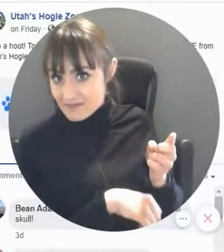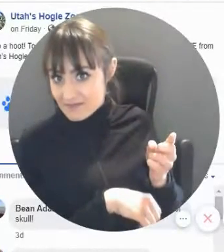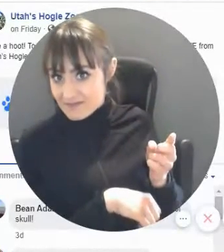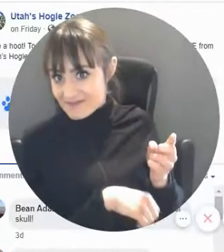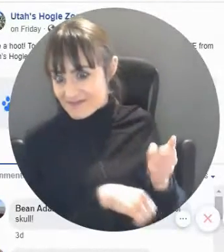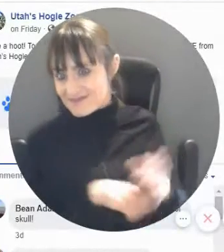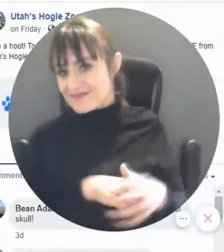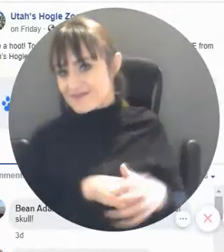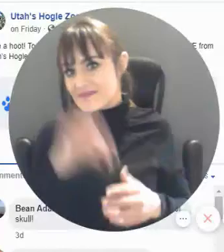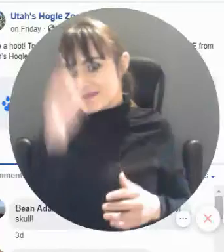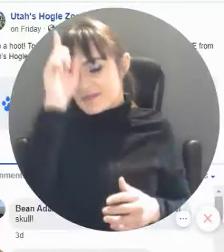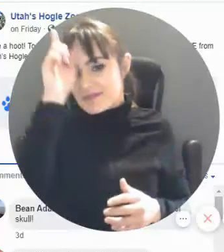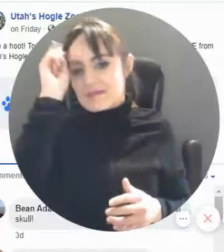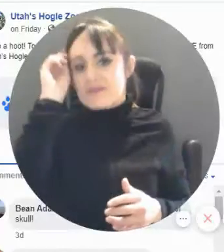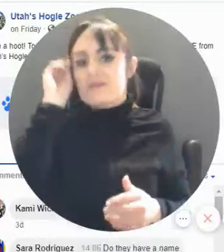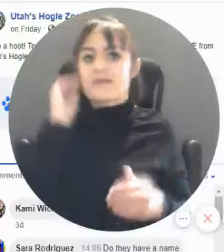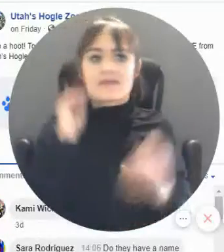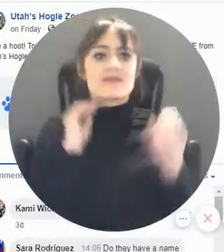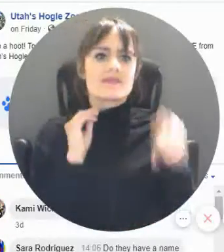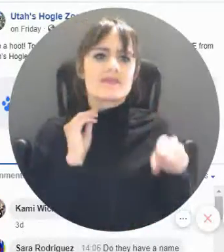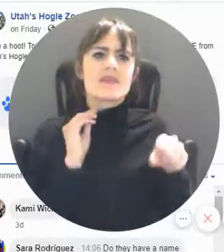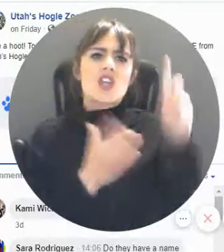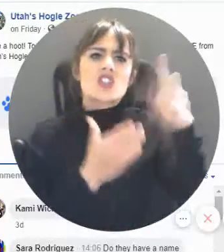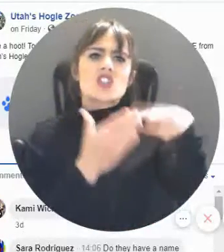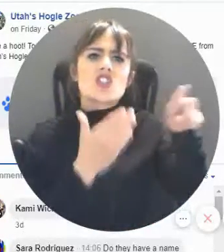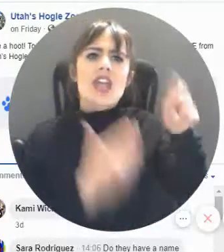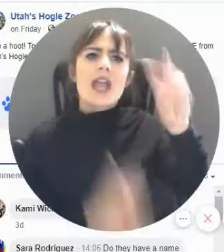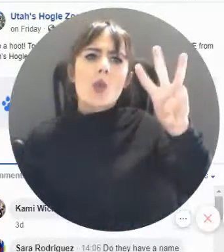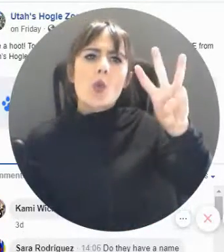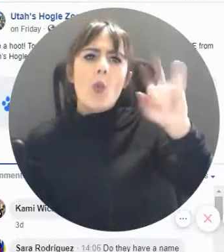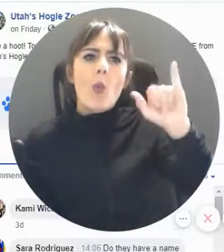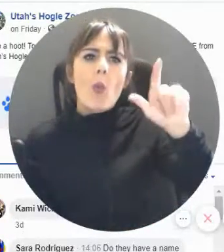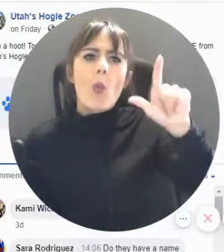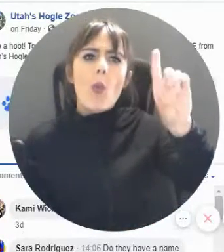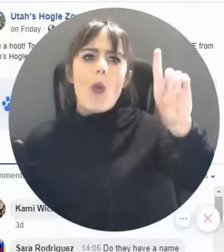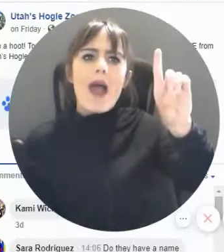Brad: Yeah, go to Wild Aware Utah, folks, and you can just Google that